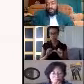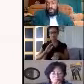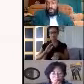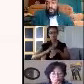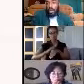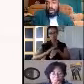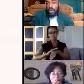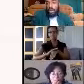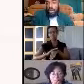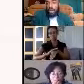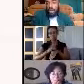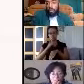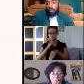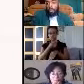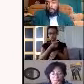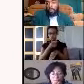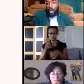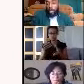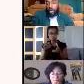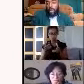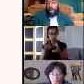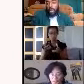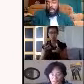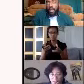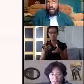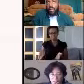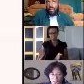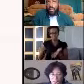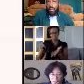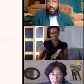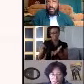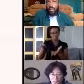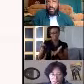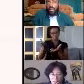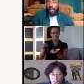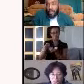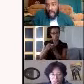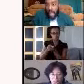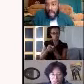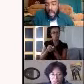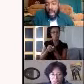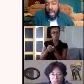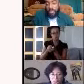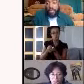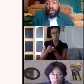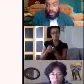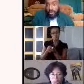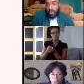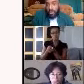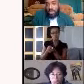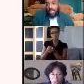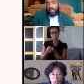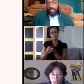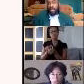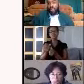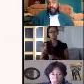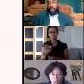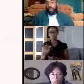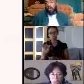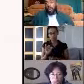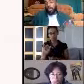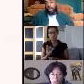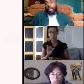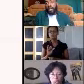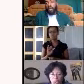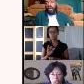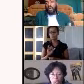who you want to prop up and, and there's and that also takes a very important look at white